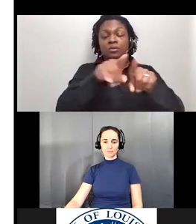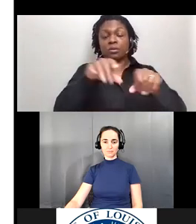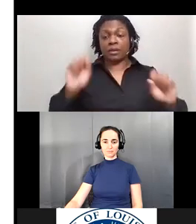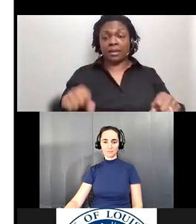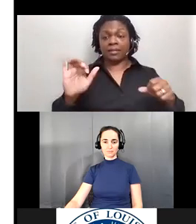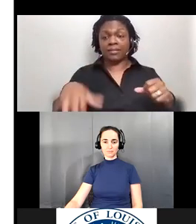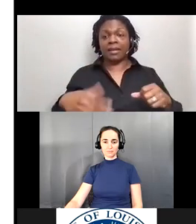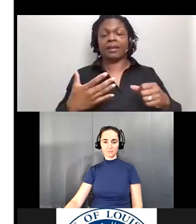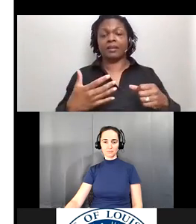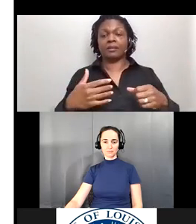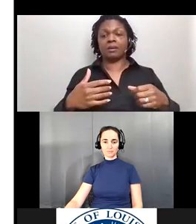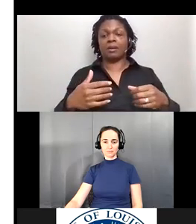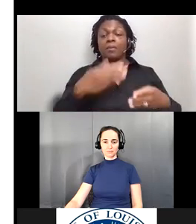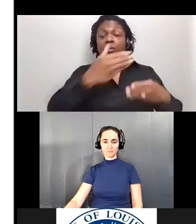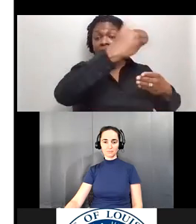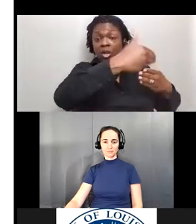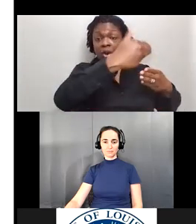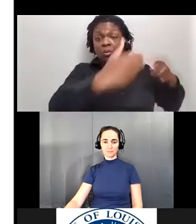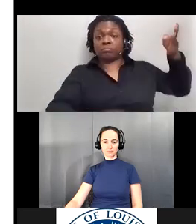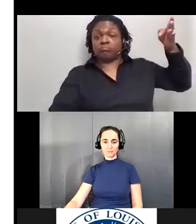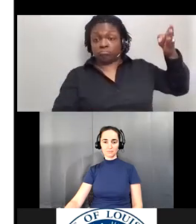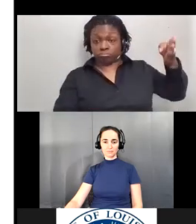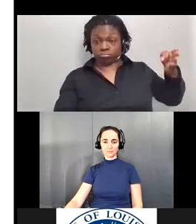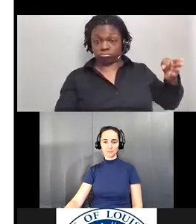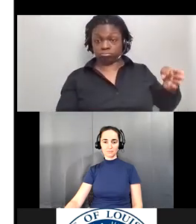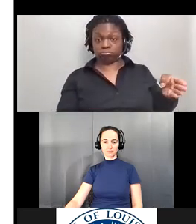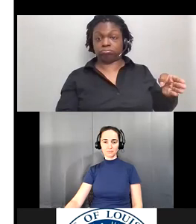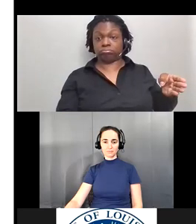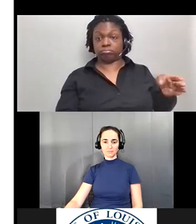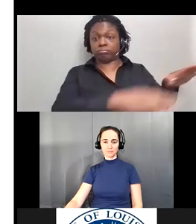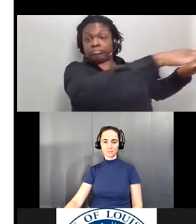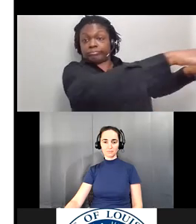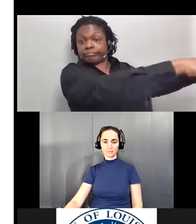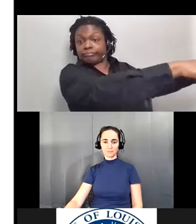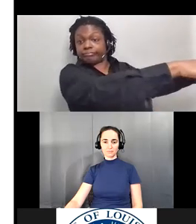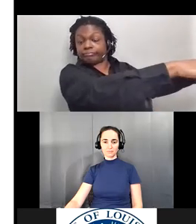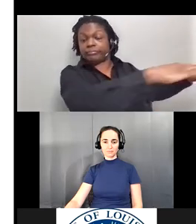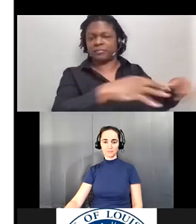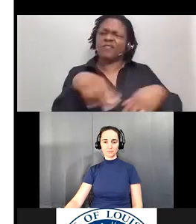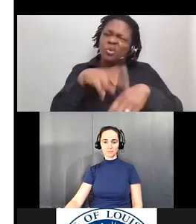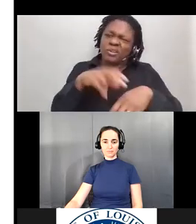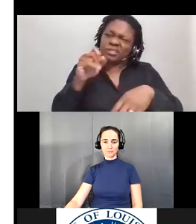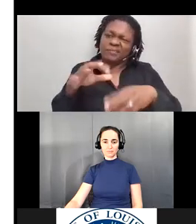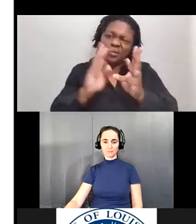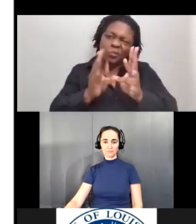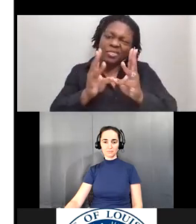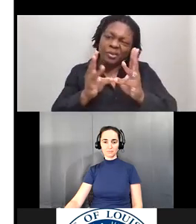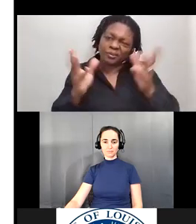see everything in the vehicle fairly easily. 16:01:41 obviously weather permitting, of course. 16:01:44 But it's important just to have your